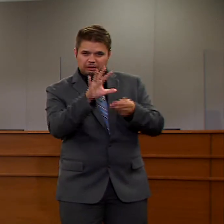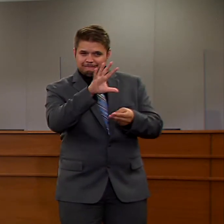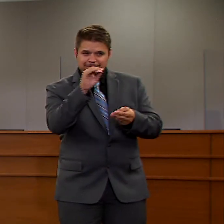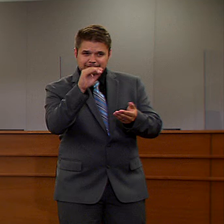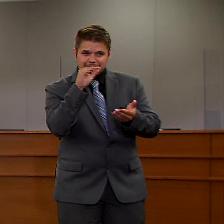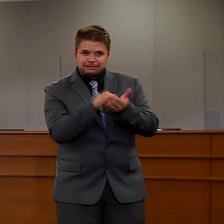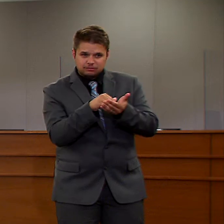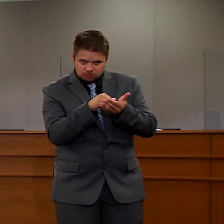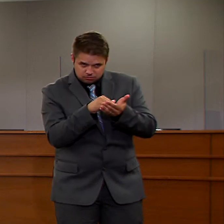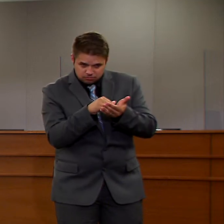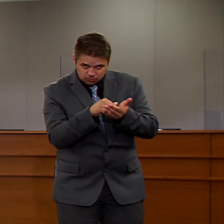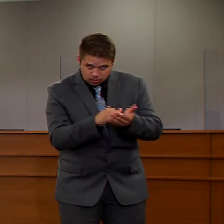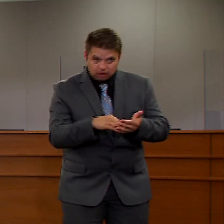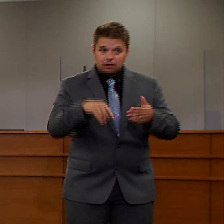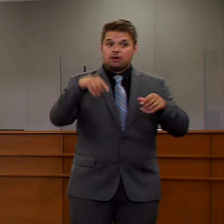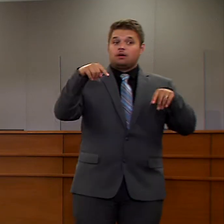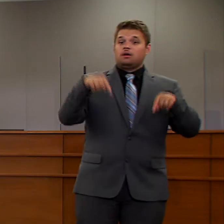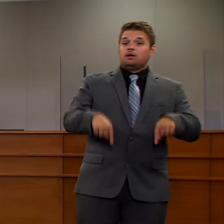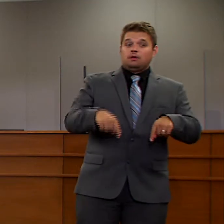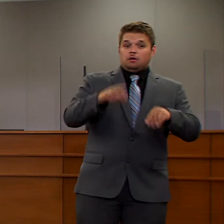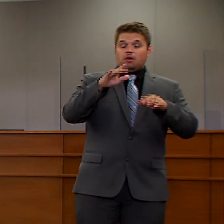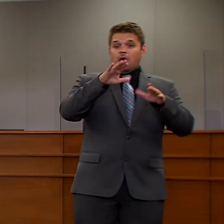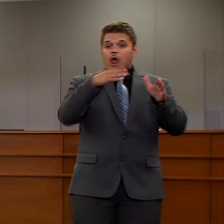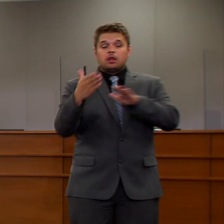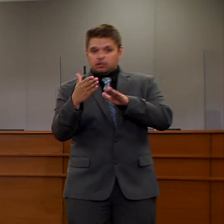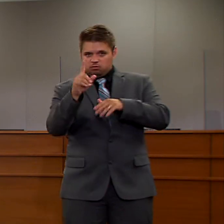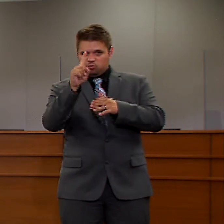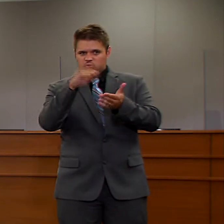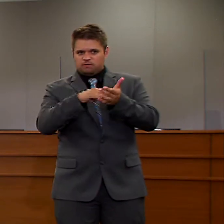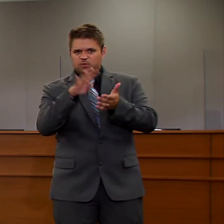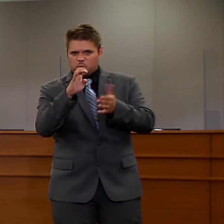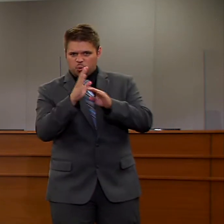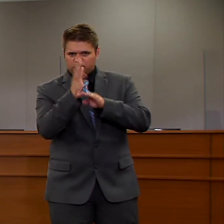seen our number of COVID-19 cases more than doubled to over